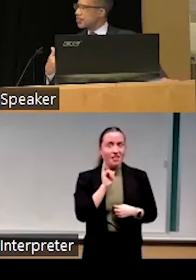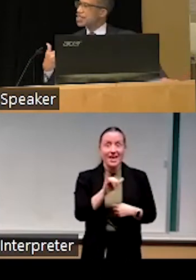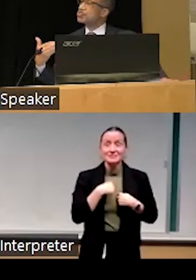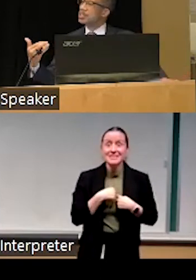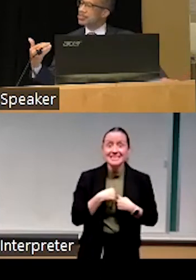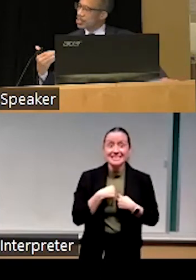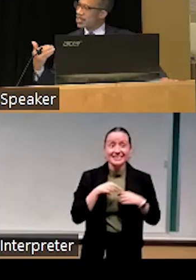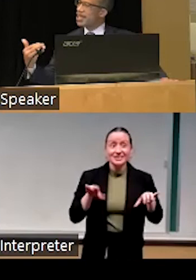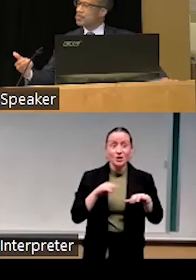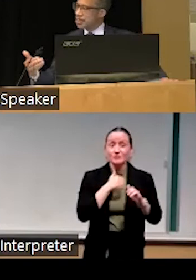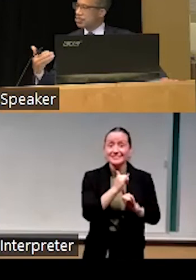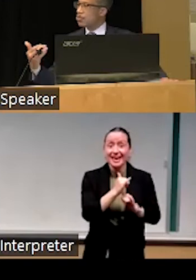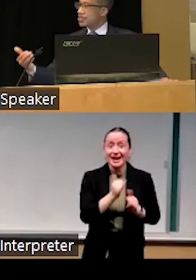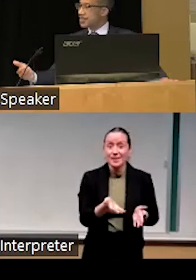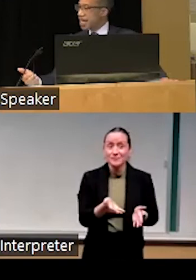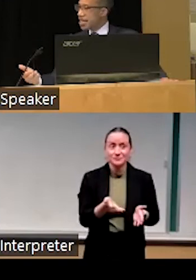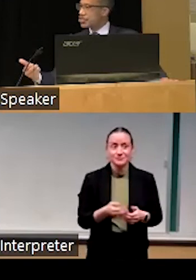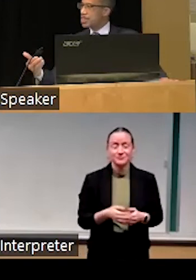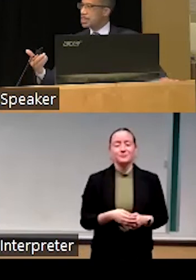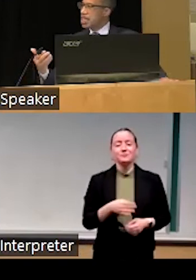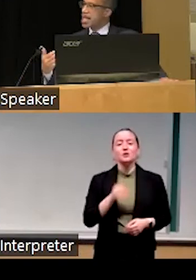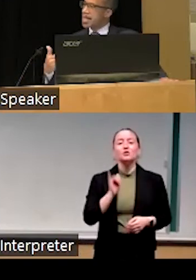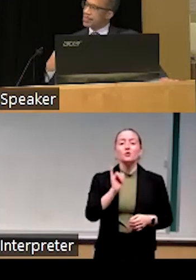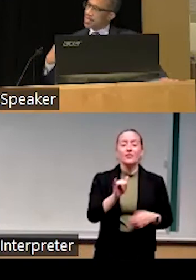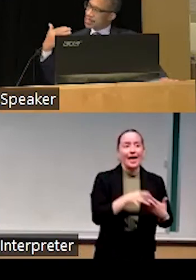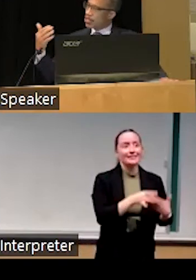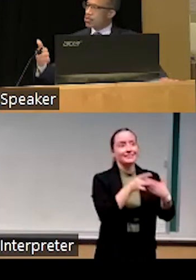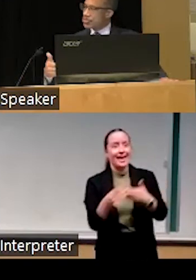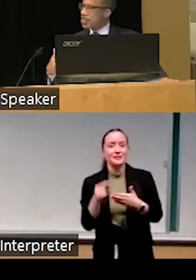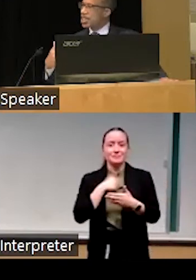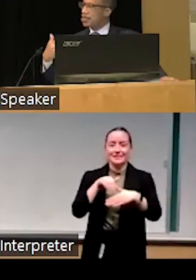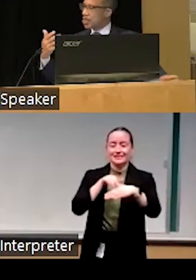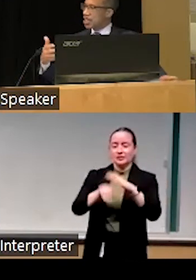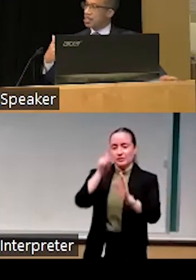and so that's what sort of led me to go into Psychiatry and then that questioning and being